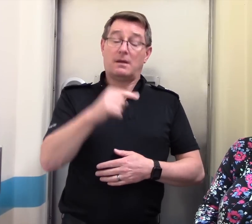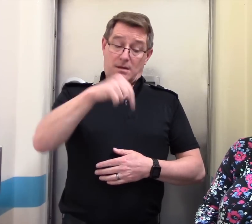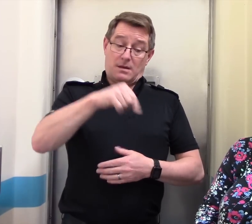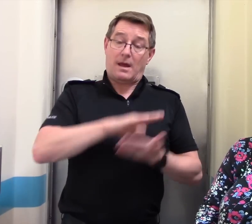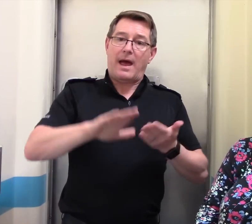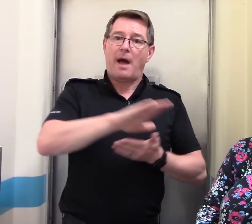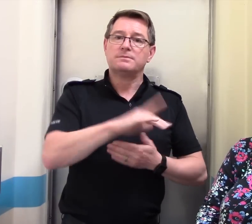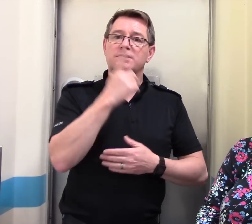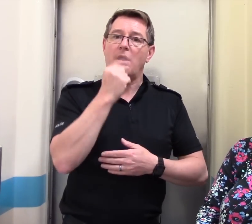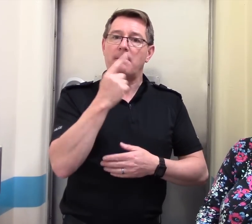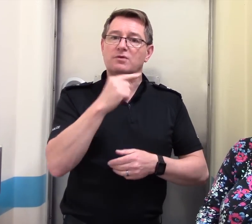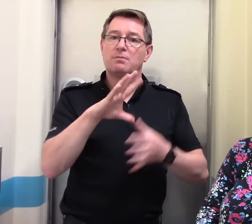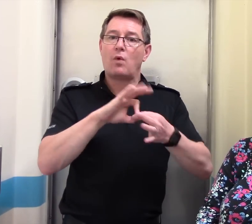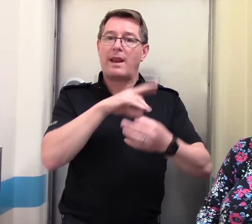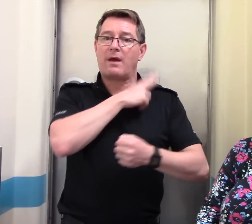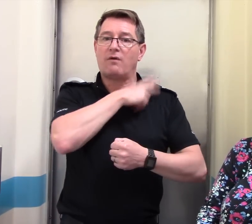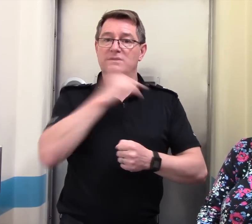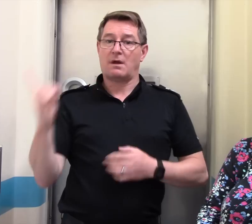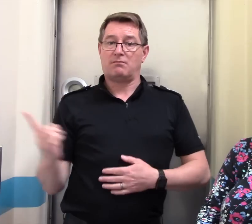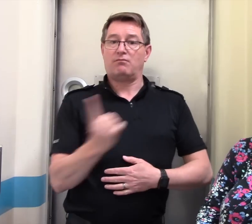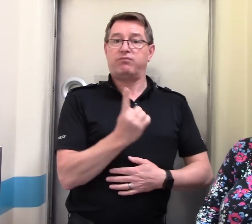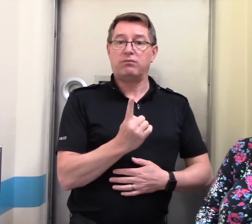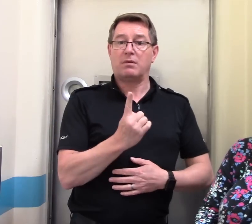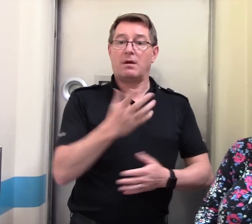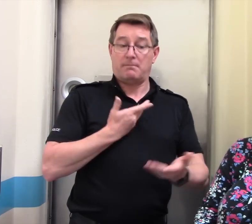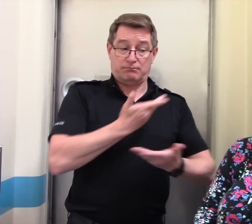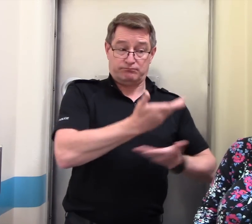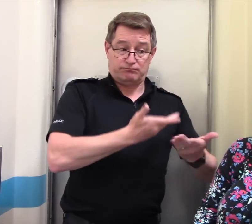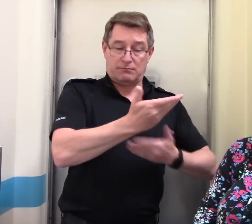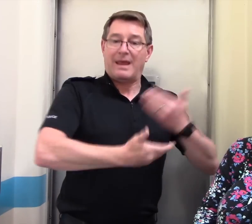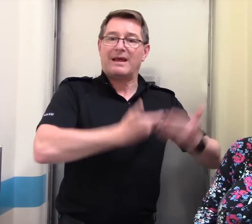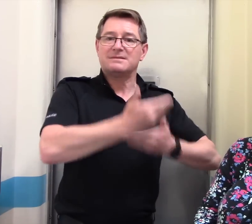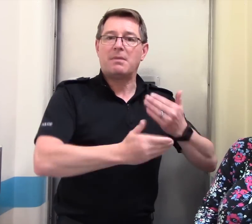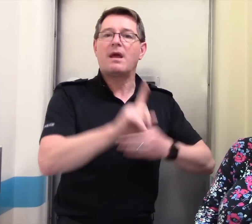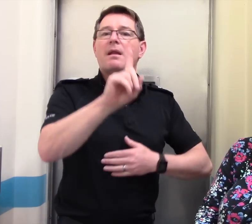In Hampshire it's possible a Link Officer will come and explain things